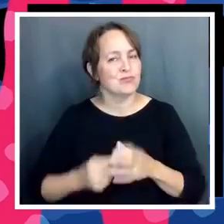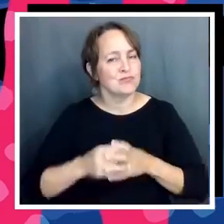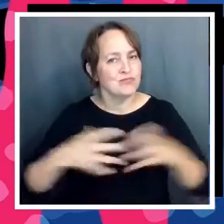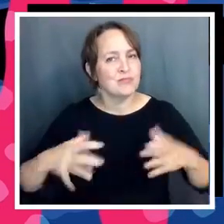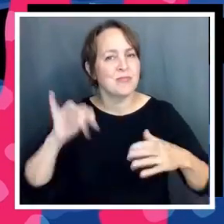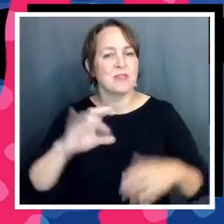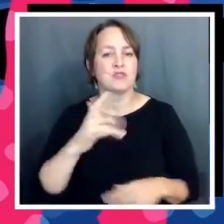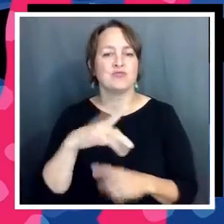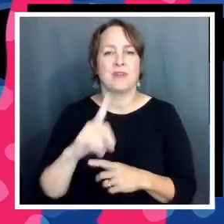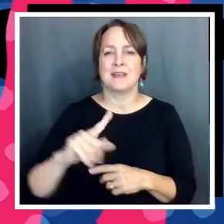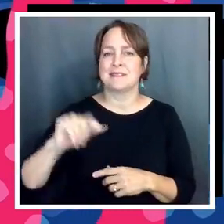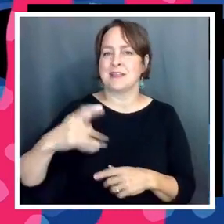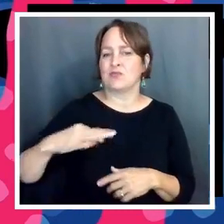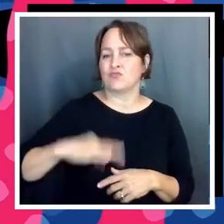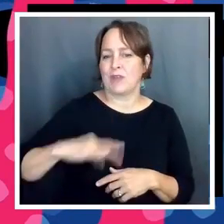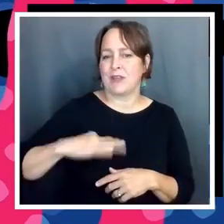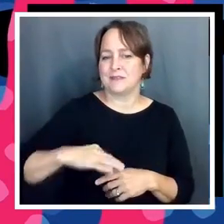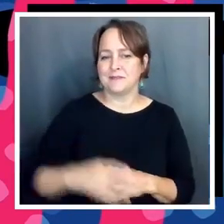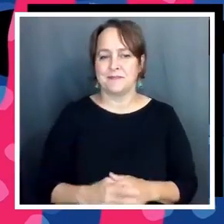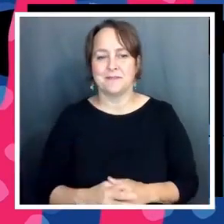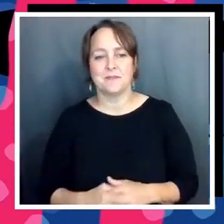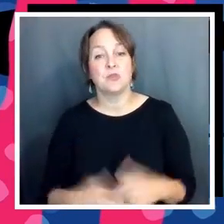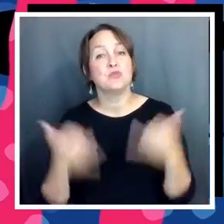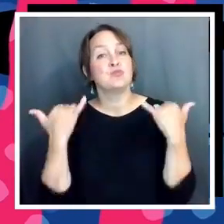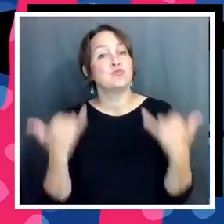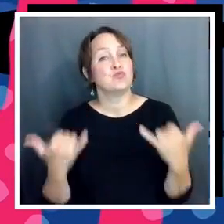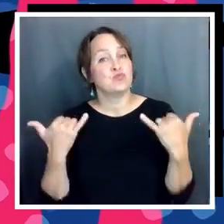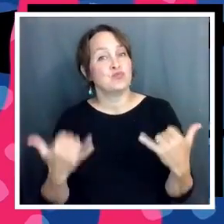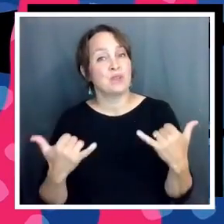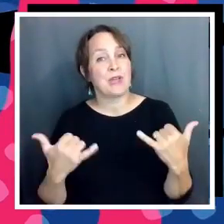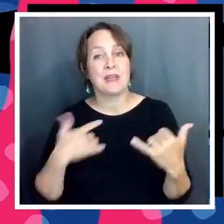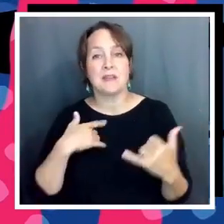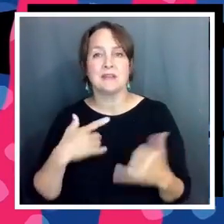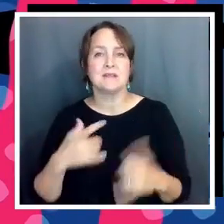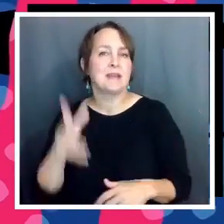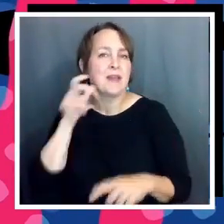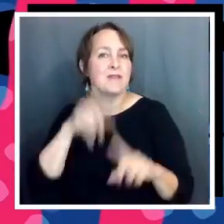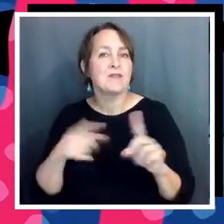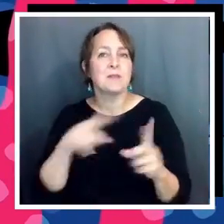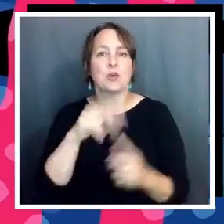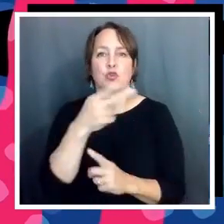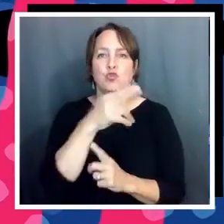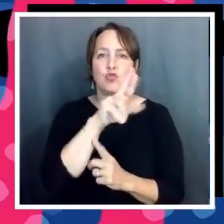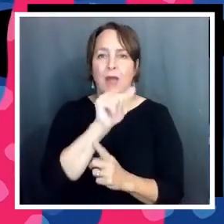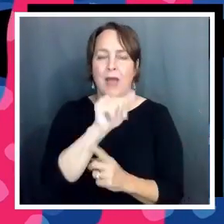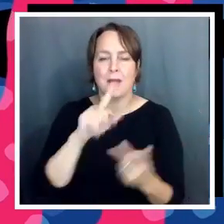ORGANIZATION OF OVER A MILLION MEMBERS WHO ARE SPEAKING OUT, SHARING OUR STORIES, RAISING